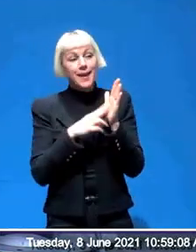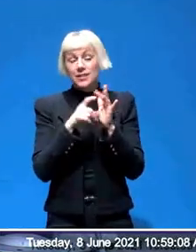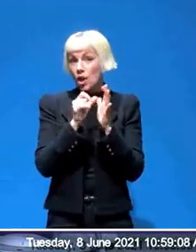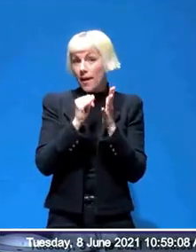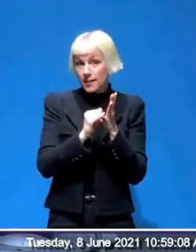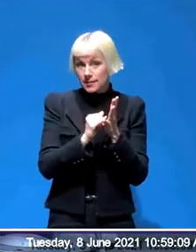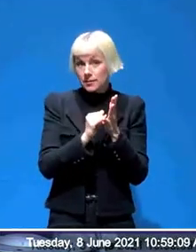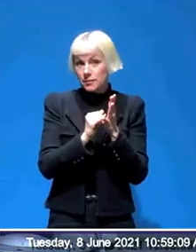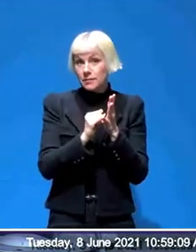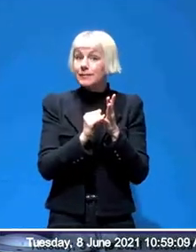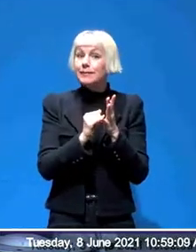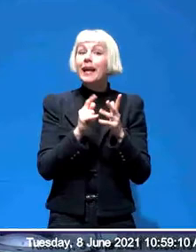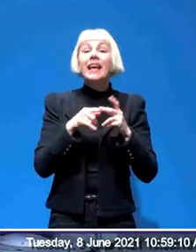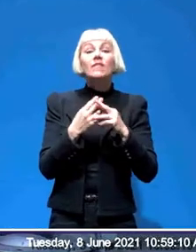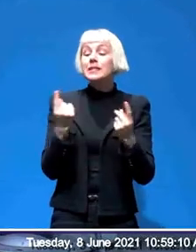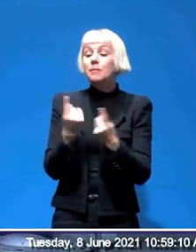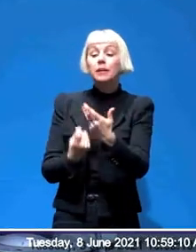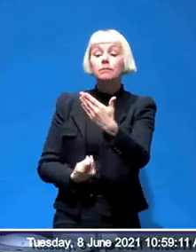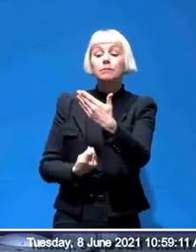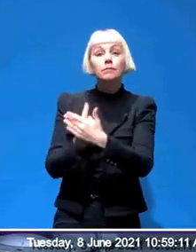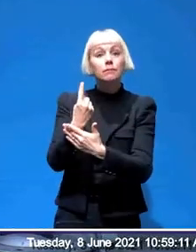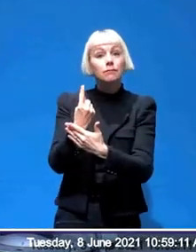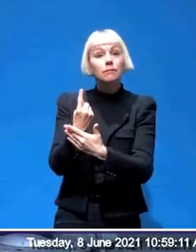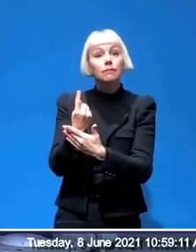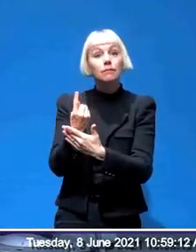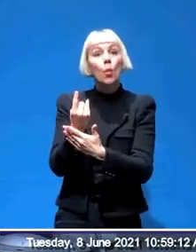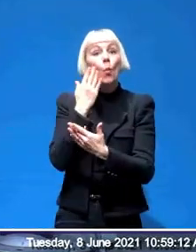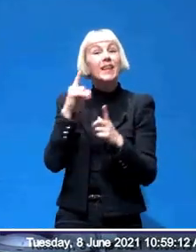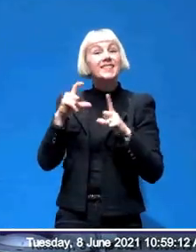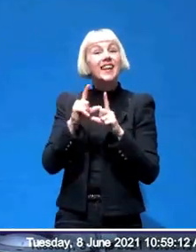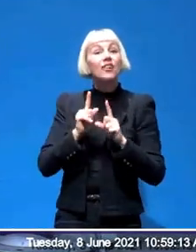something happened to Daniel while at the day program, that locked in the